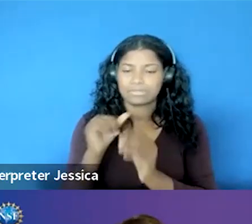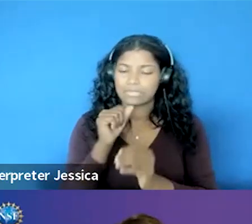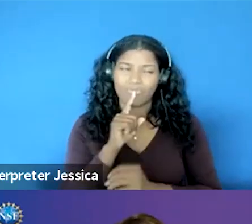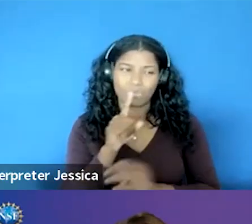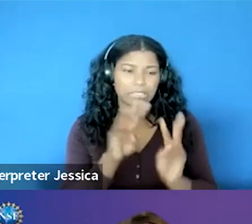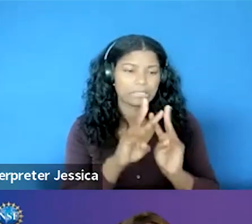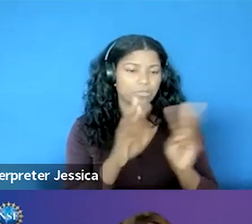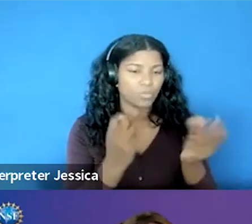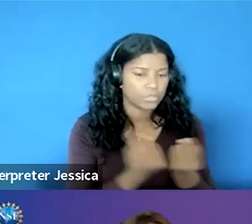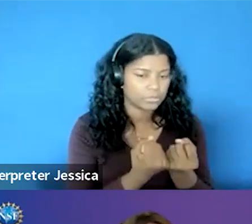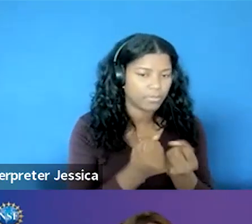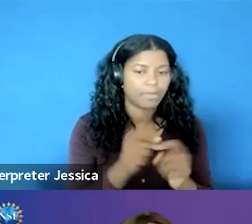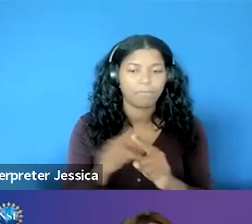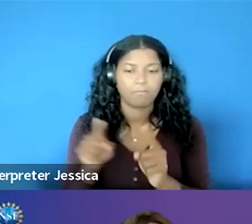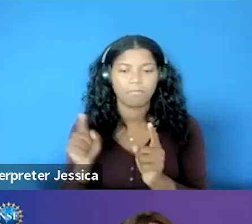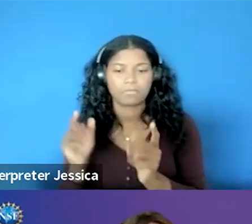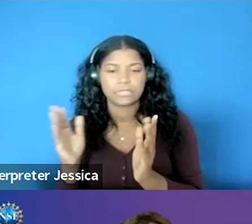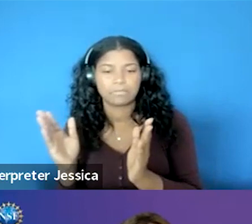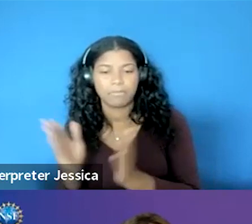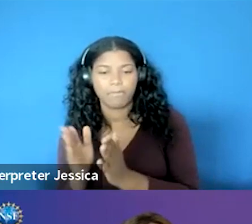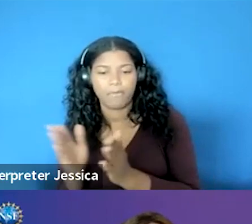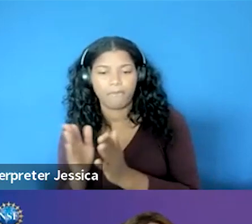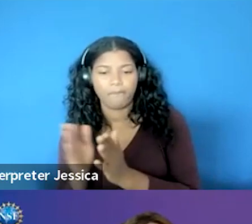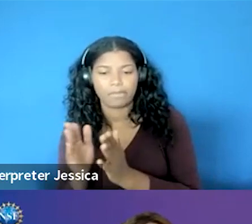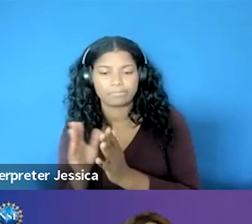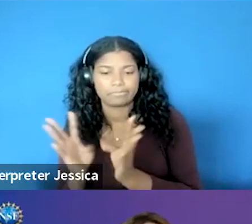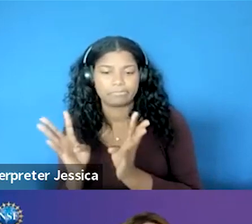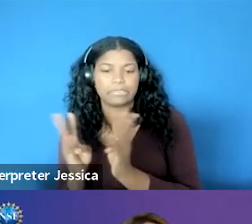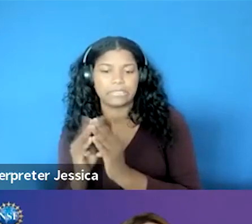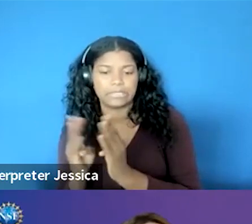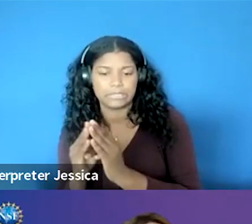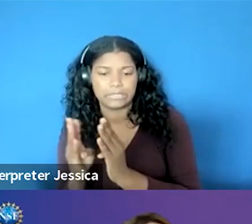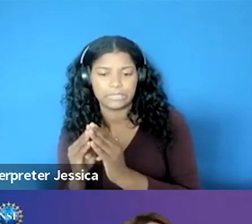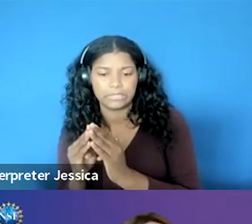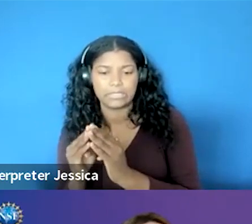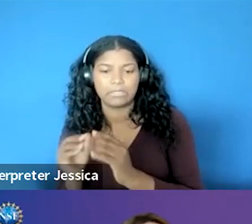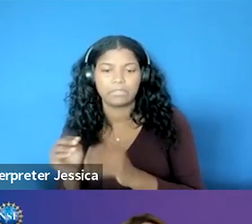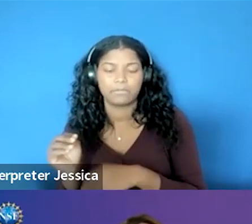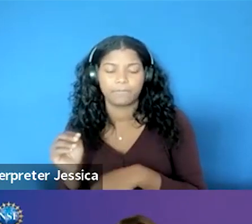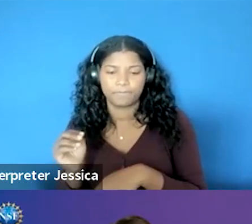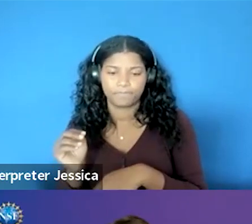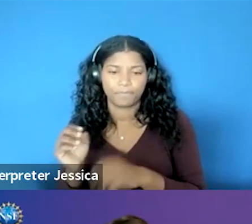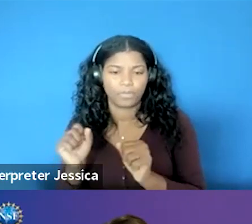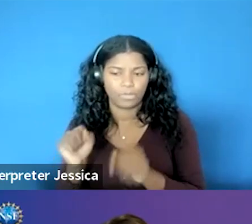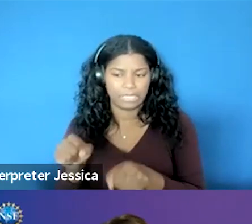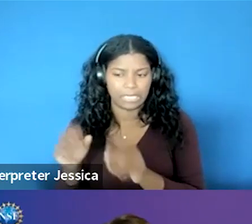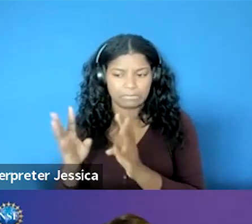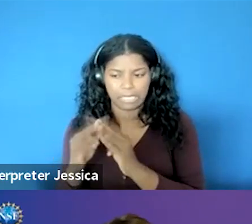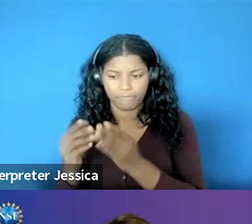but it's a smaller aspect of the includes program, to do a kind of a conference where this might be able to fit within there.